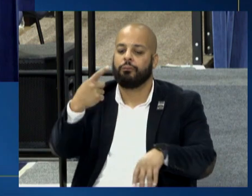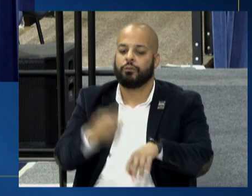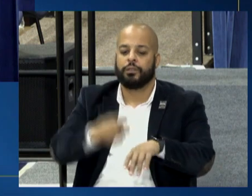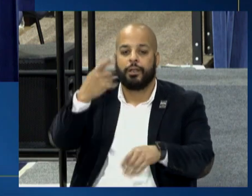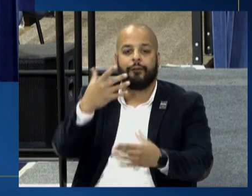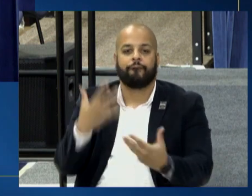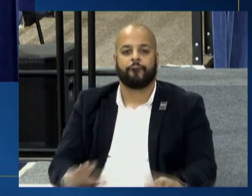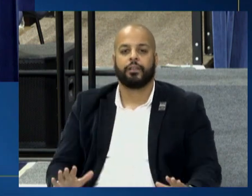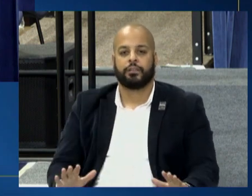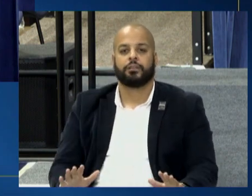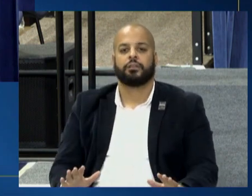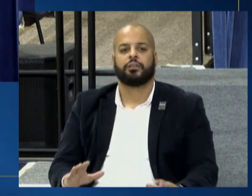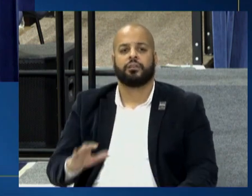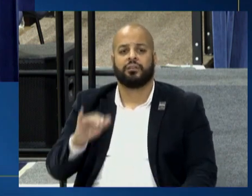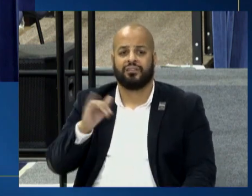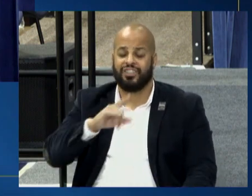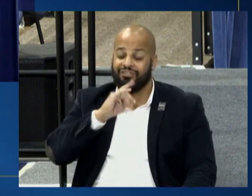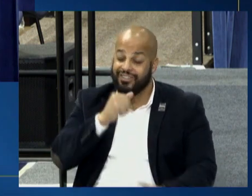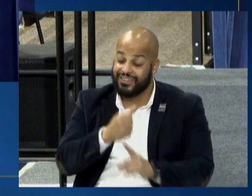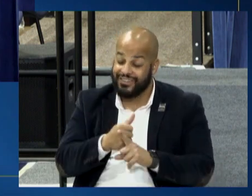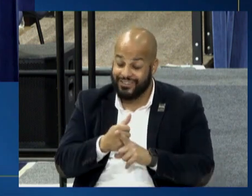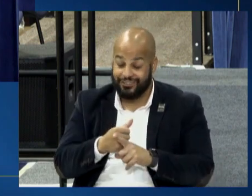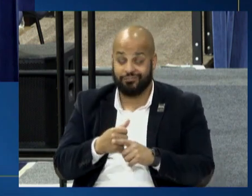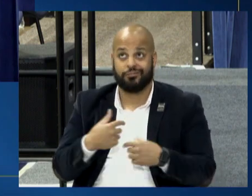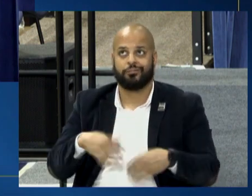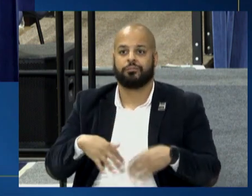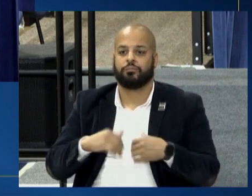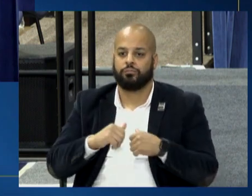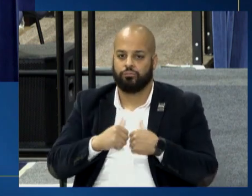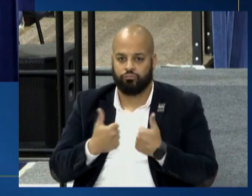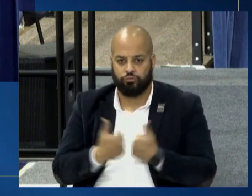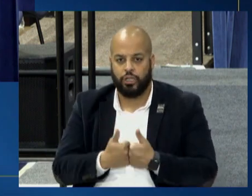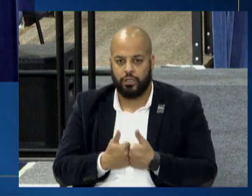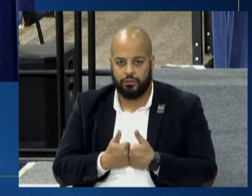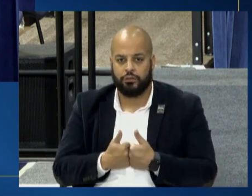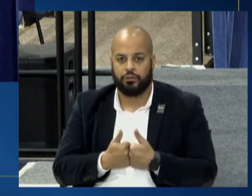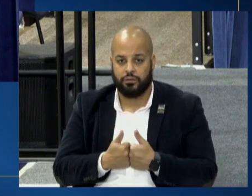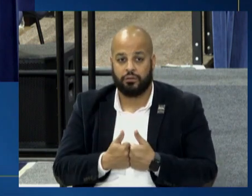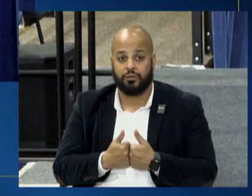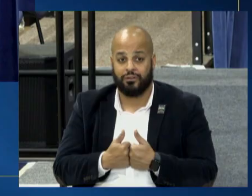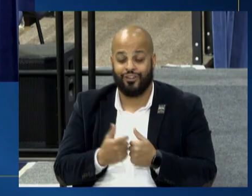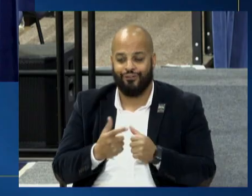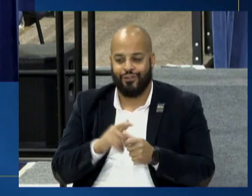which is incredibly challenging from that surgical perspective.